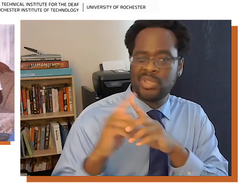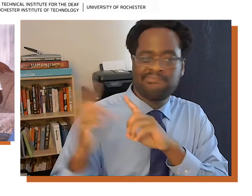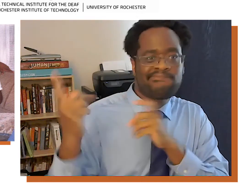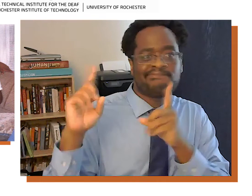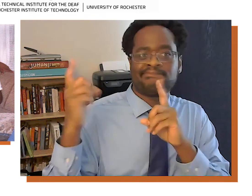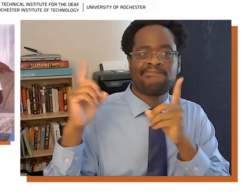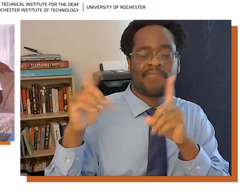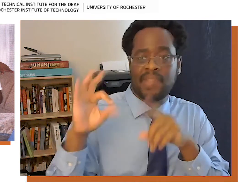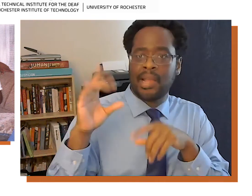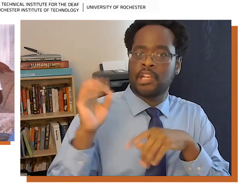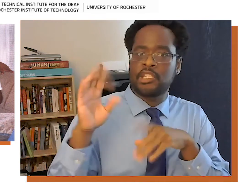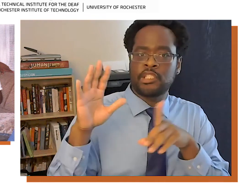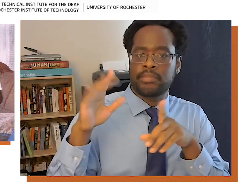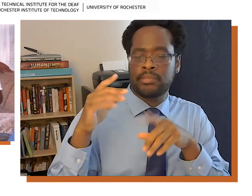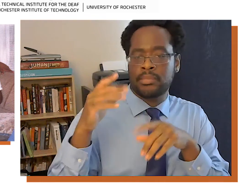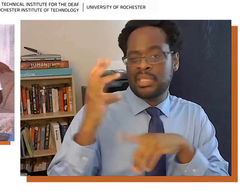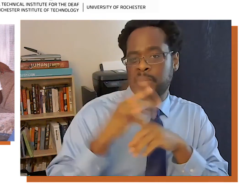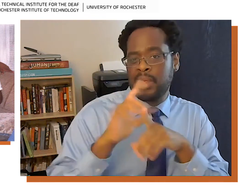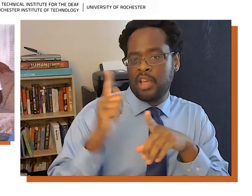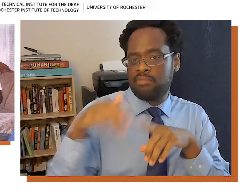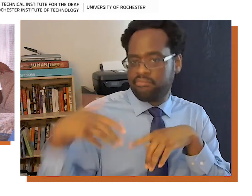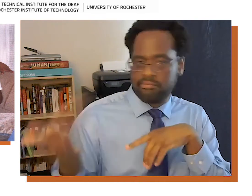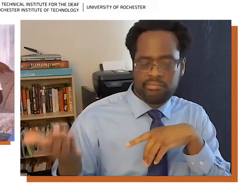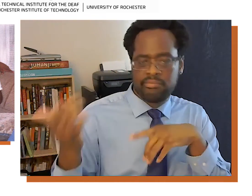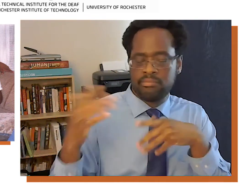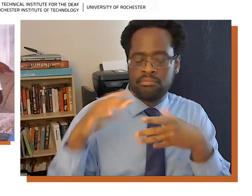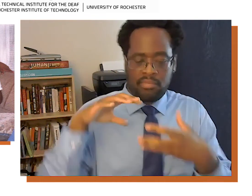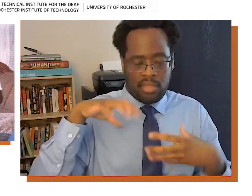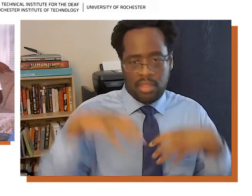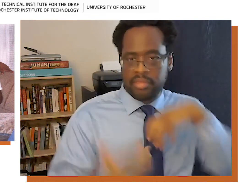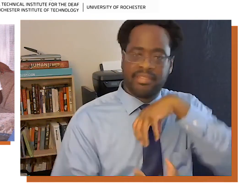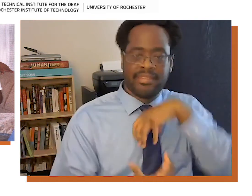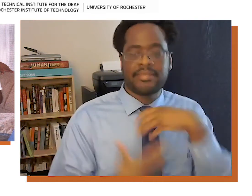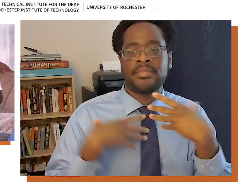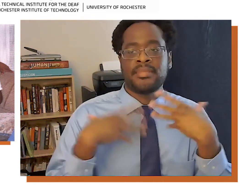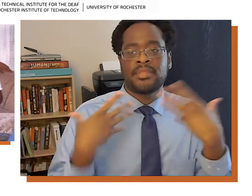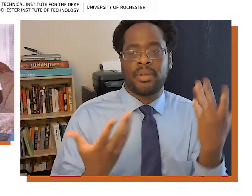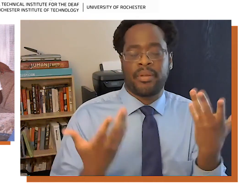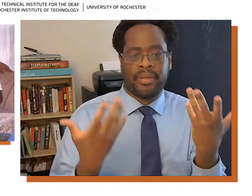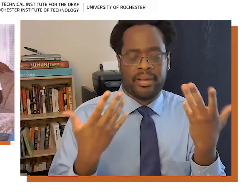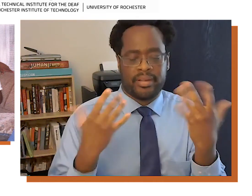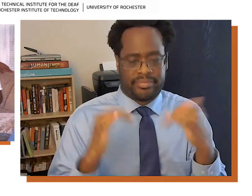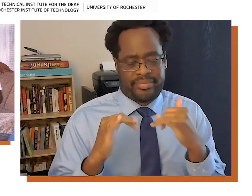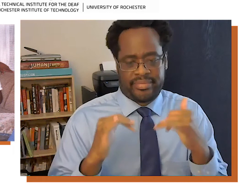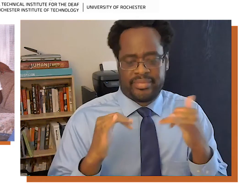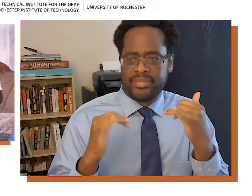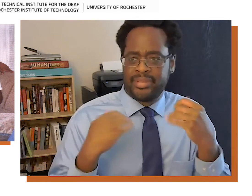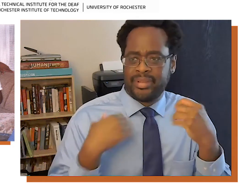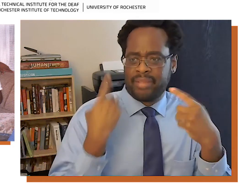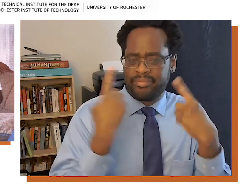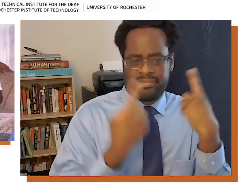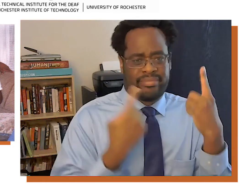and, again, we hadn't been that close in a while. He was off having his own life, but then he died 6 months later,